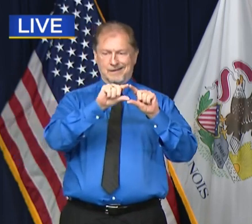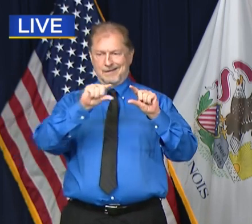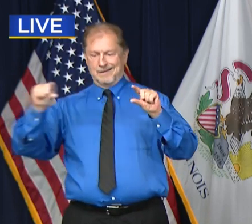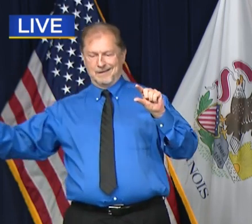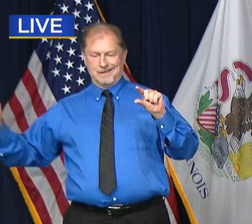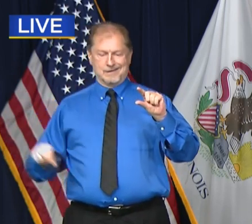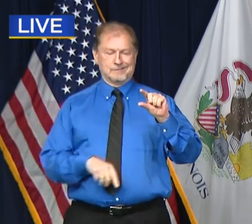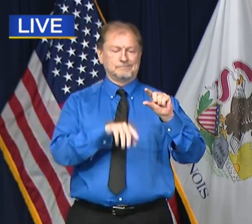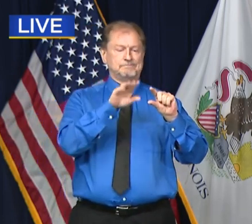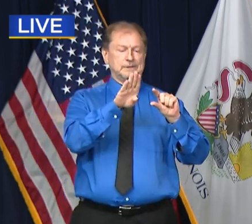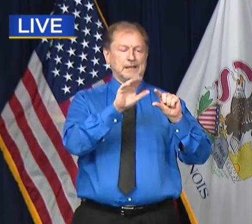FACILITIES AT WWW.